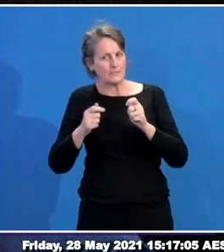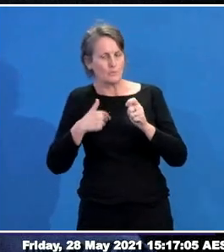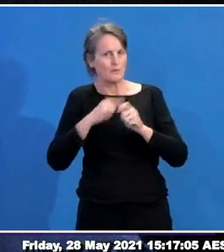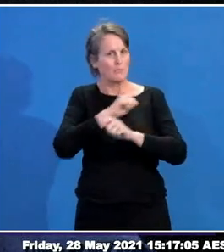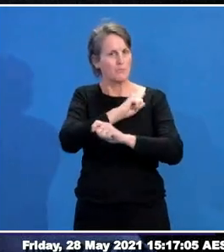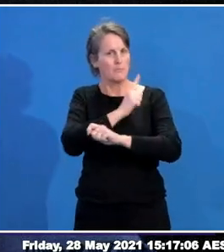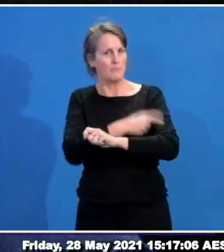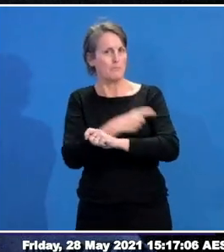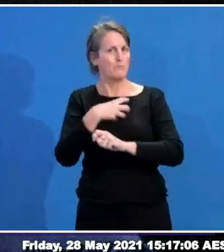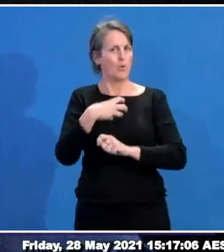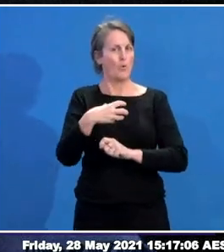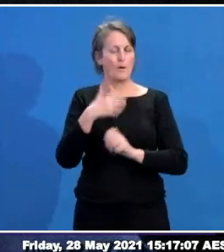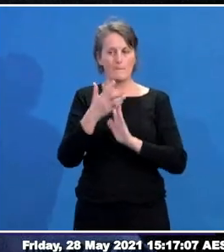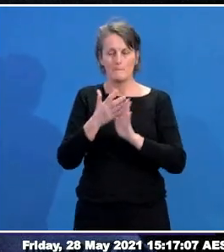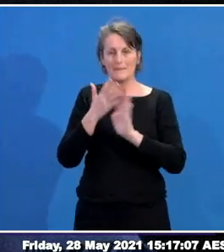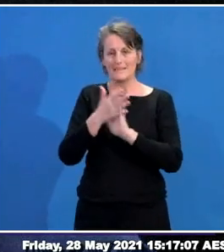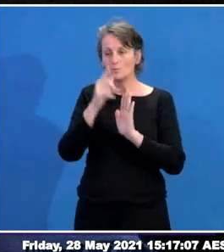action using a range of different powers.